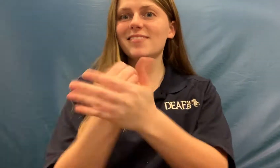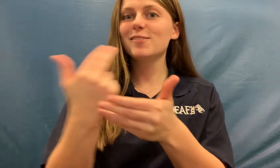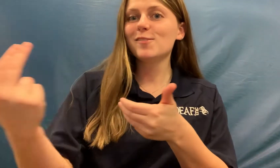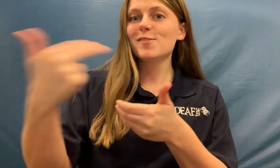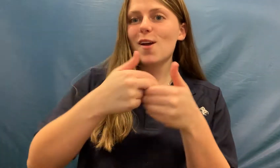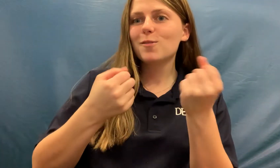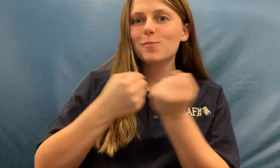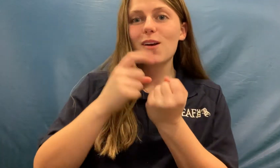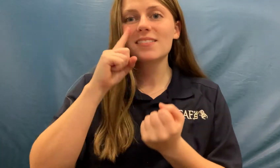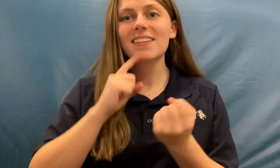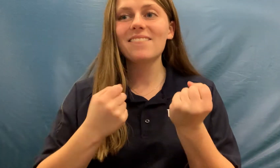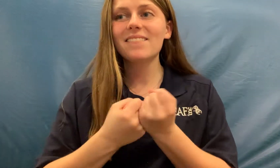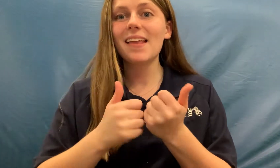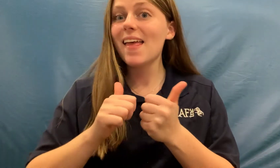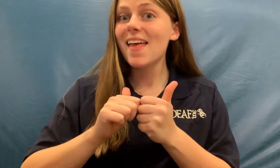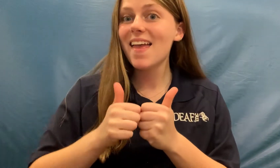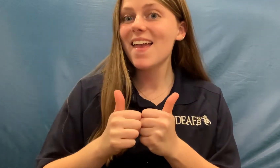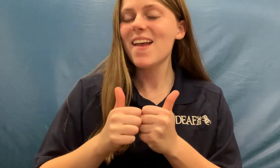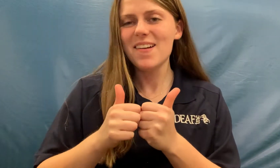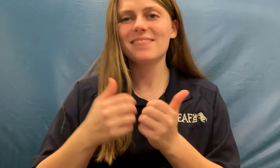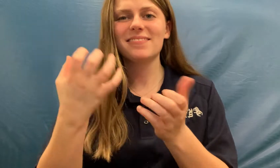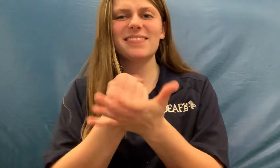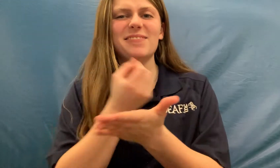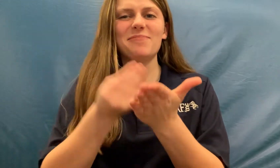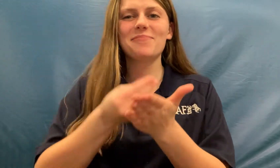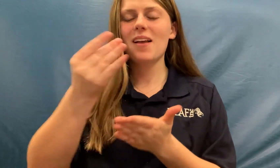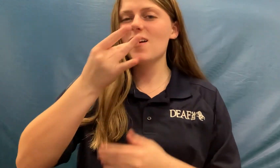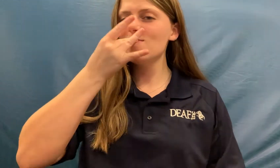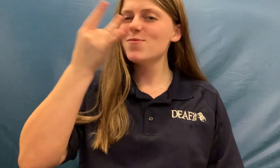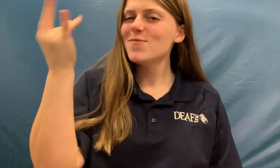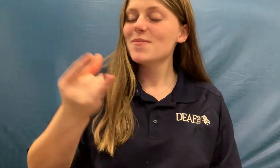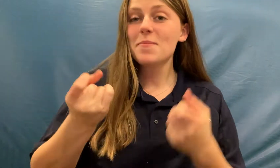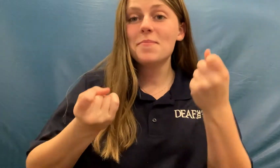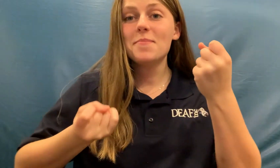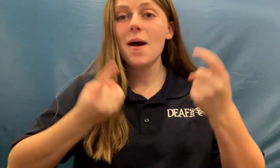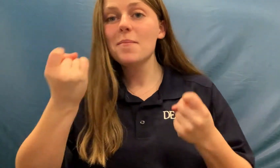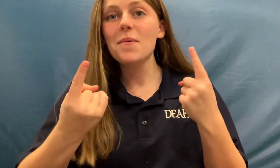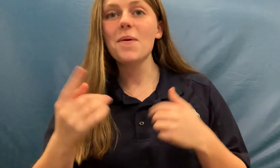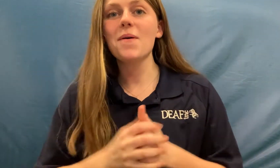Join us in supporting DEAF, Inc. by purchasing delicious Double Good popcorn!